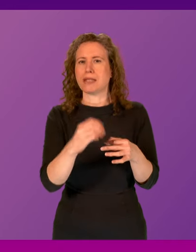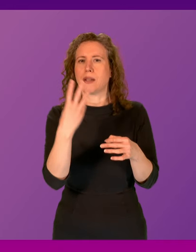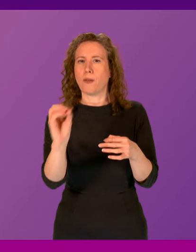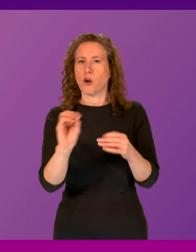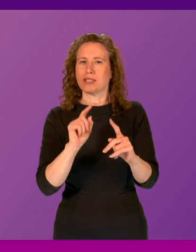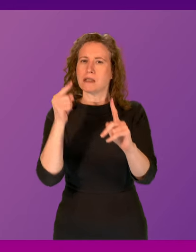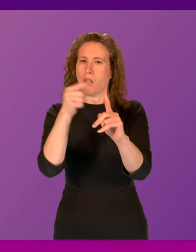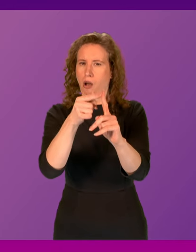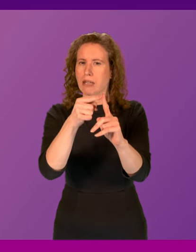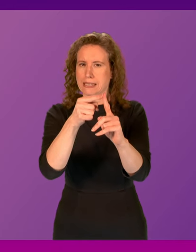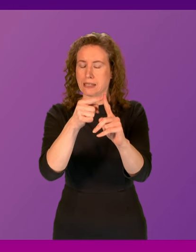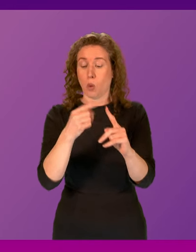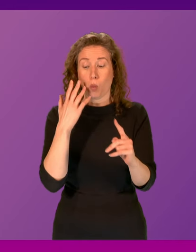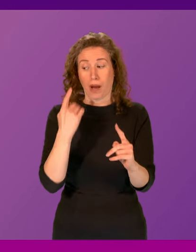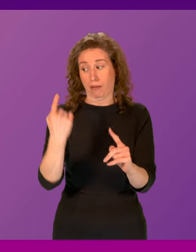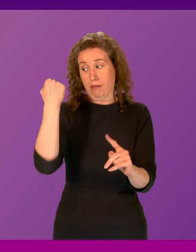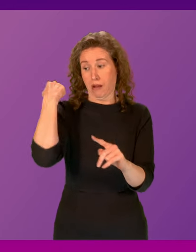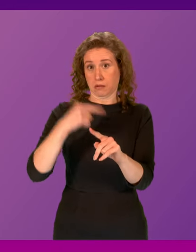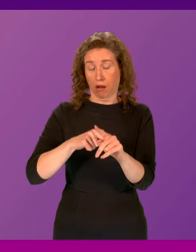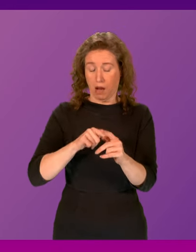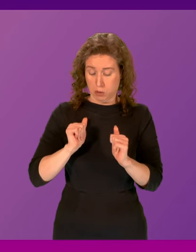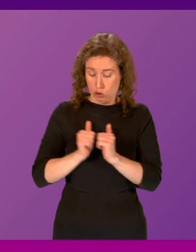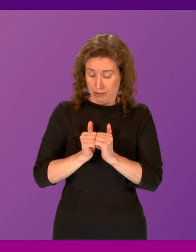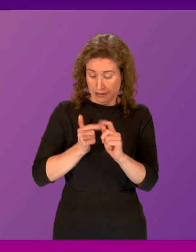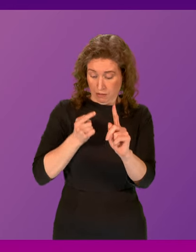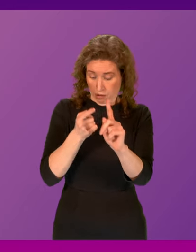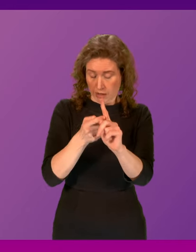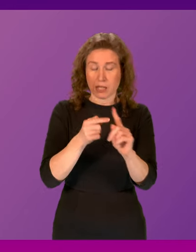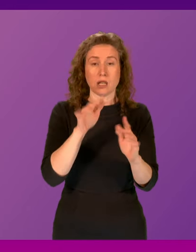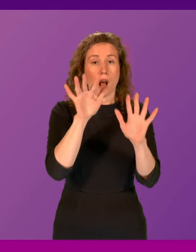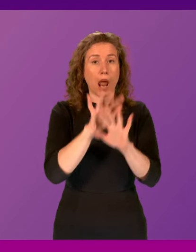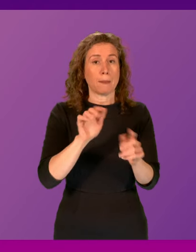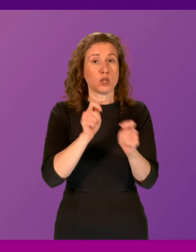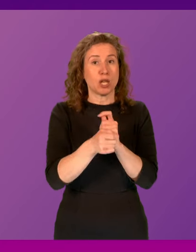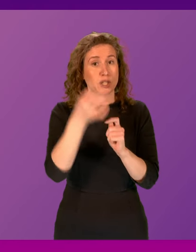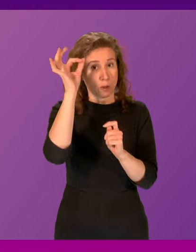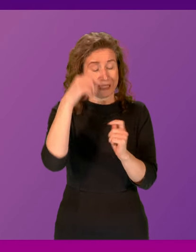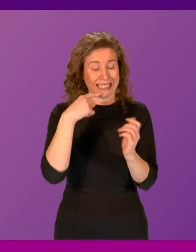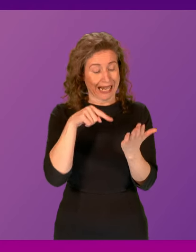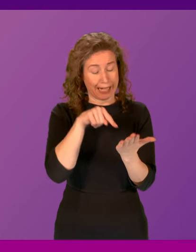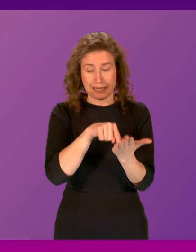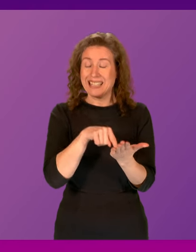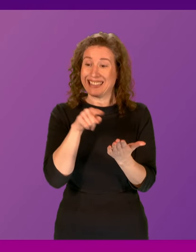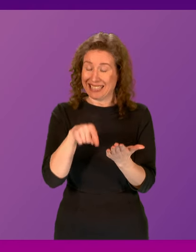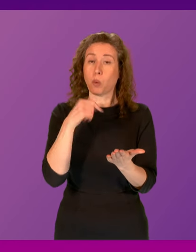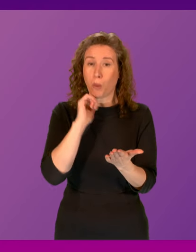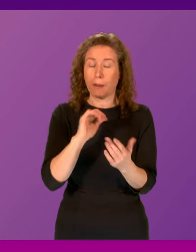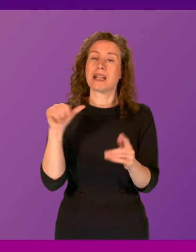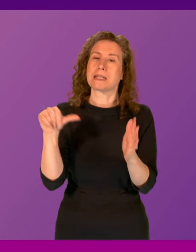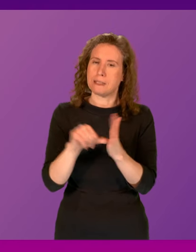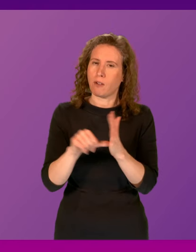at the time when that target was being debated, the Climate Change Committee made it clear that meeting it would be extremely difficult—if not, to be frank,